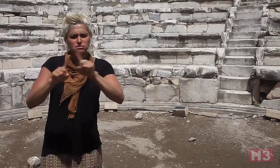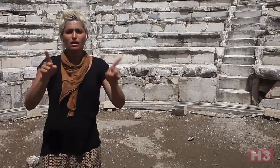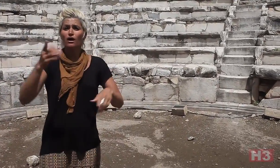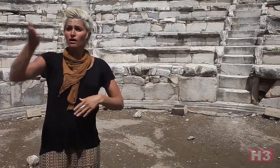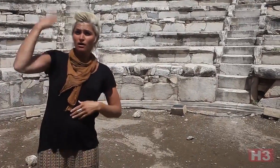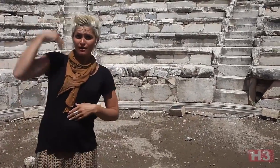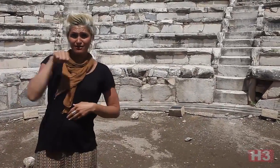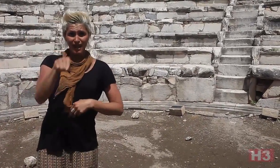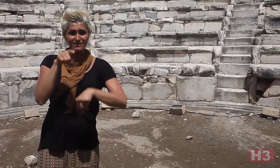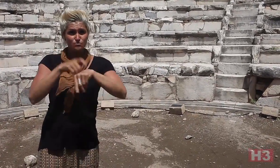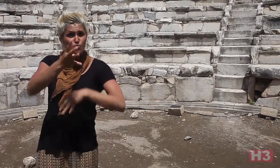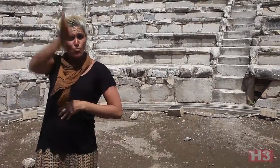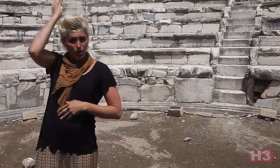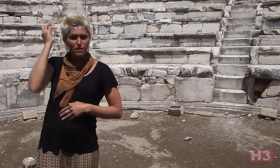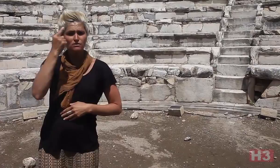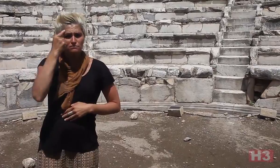People also come to give presentations.